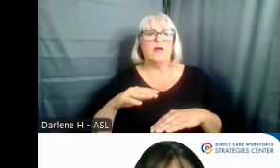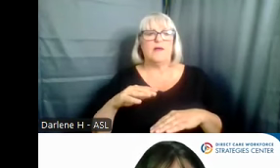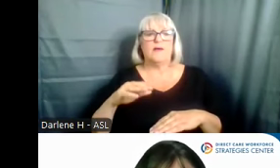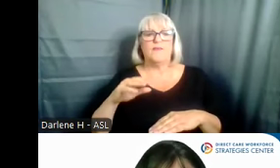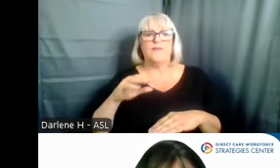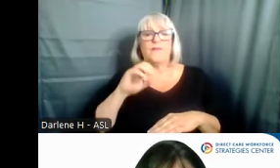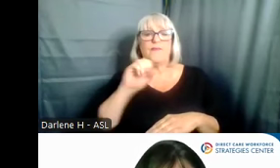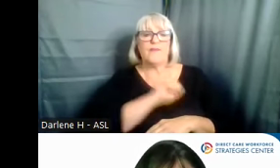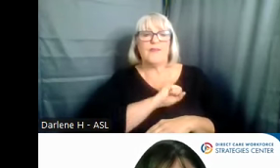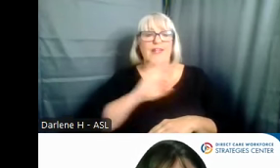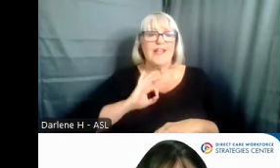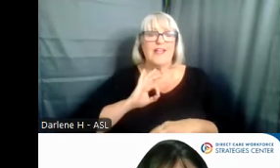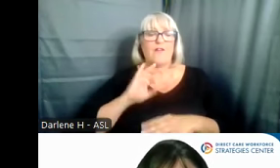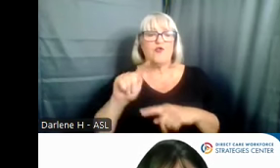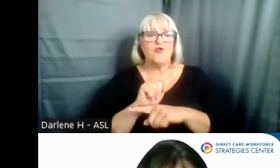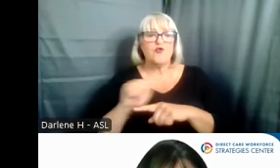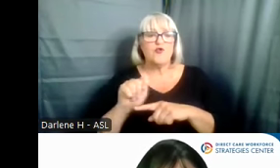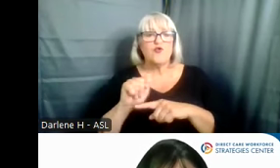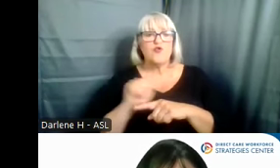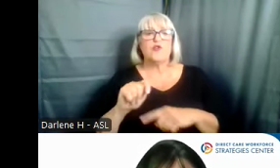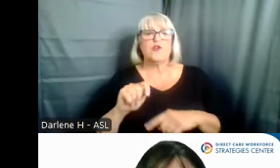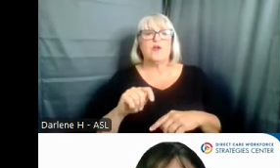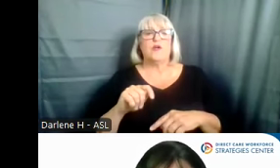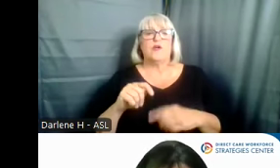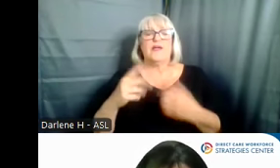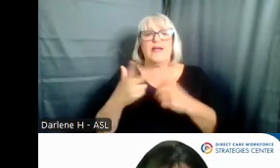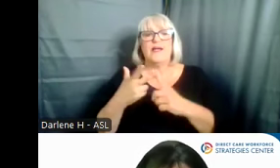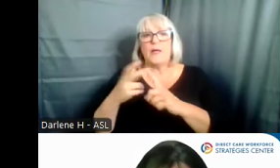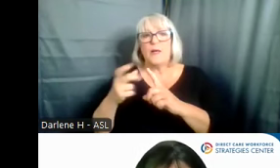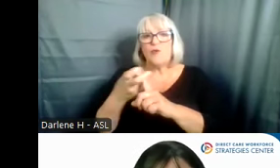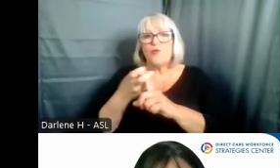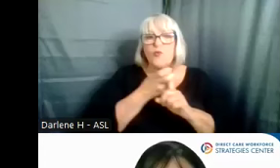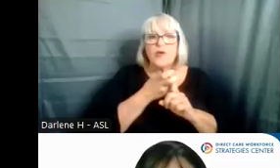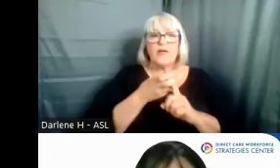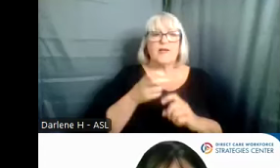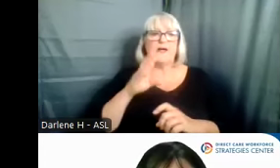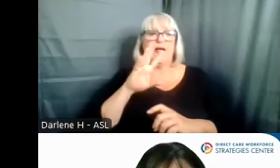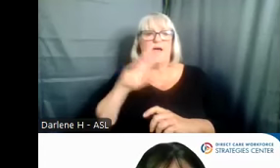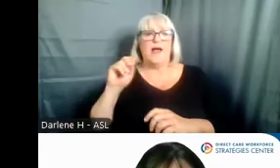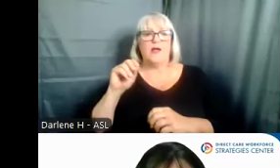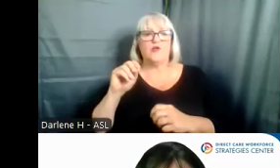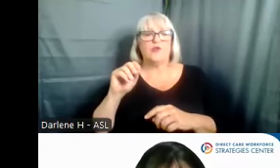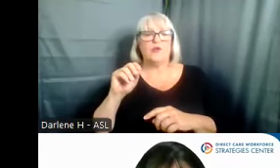Contemporary Research Practice and Policy. An assumed to be published book called Community